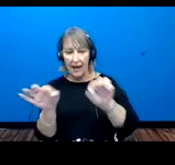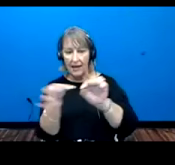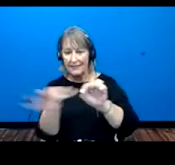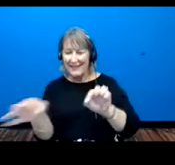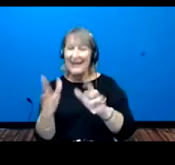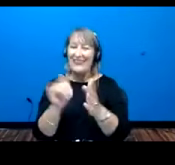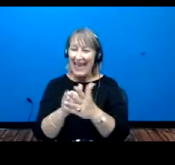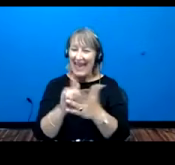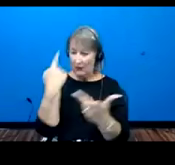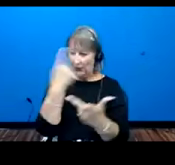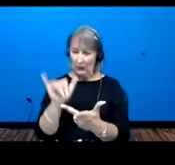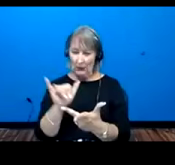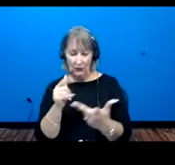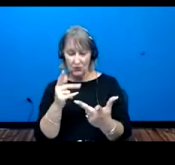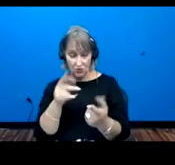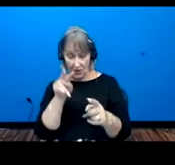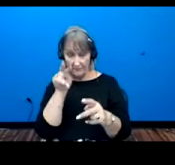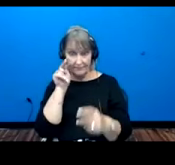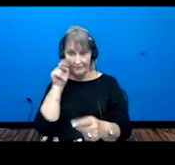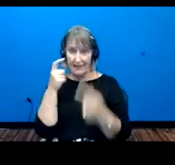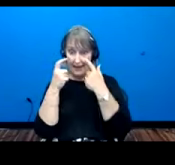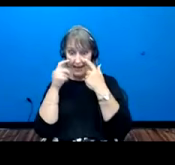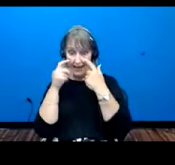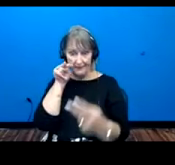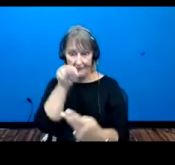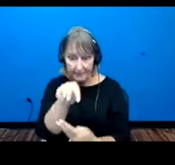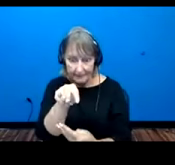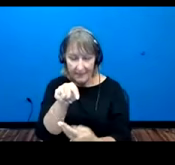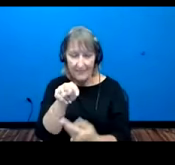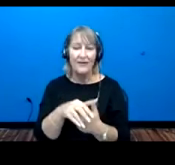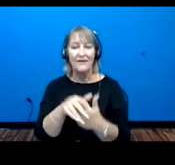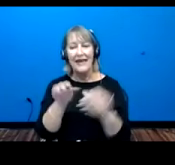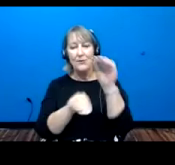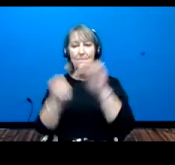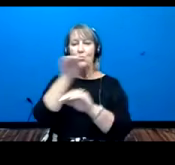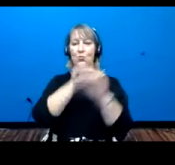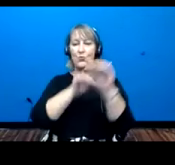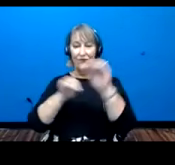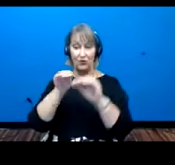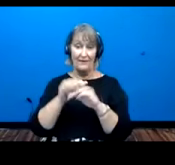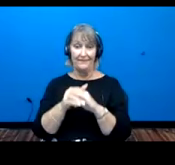to what research is telling us and then also move all of that forward. And then, of course, to application,